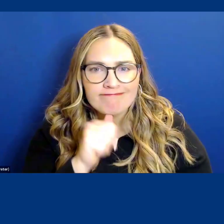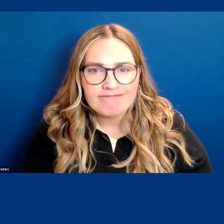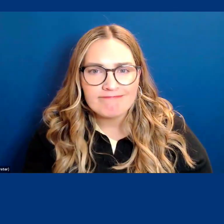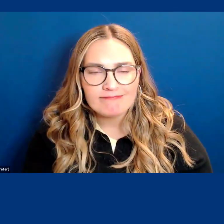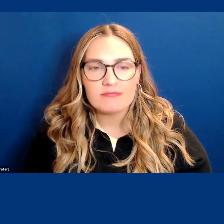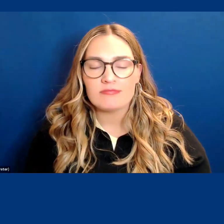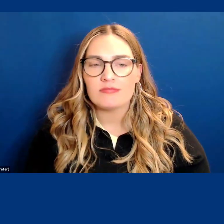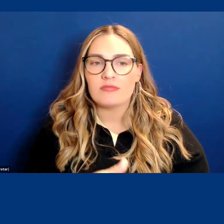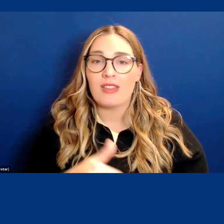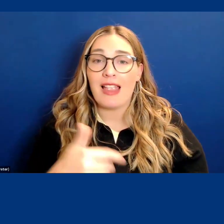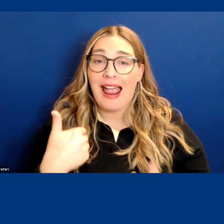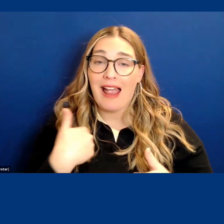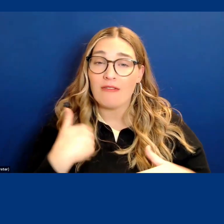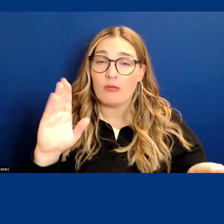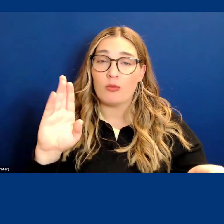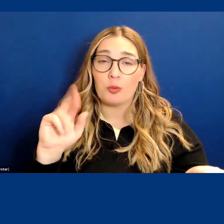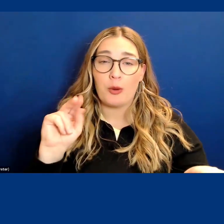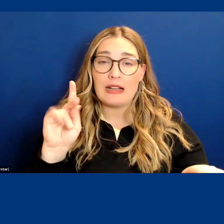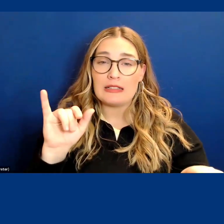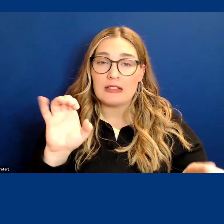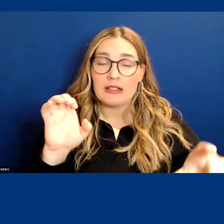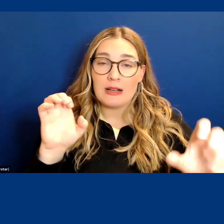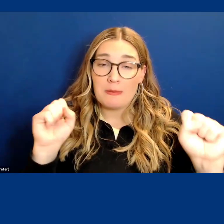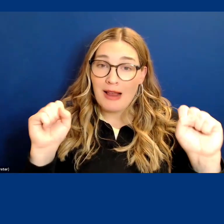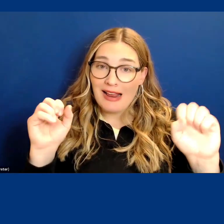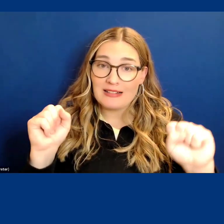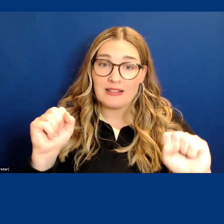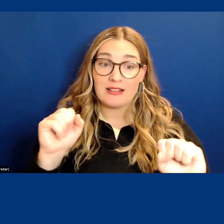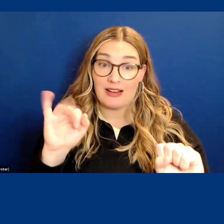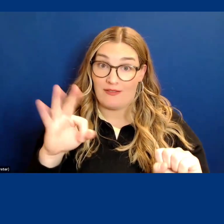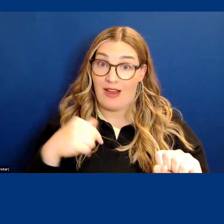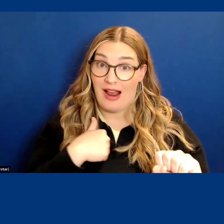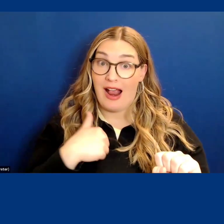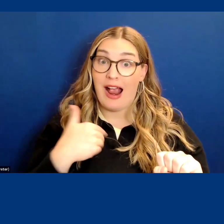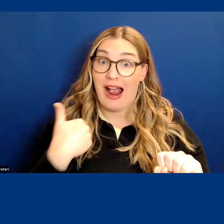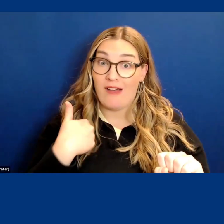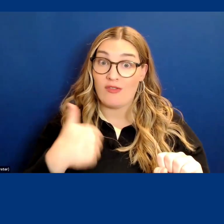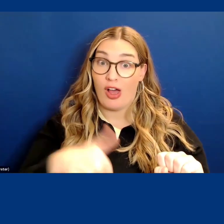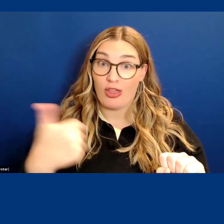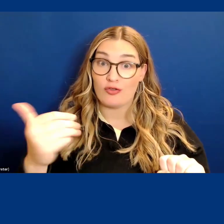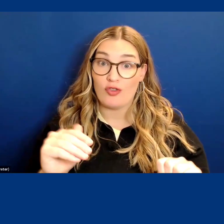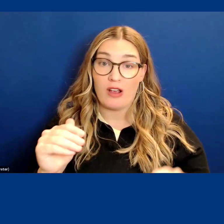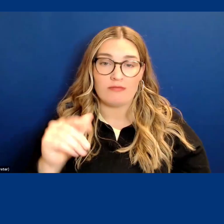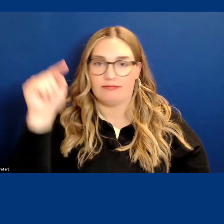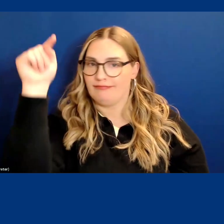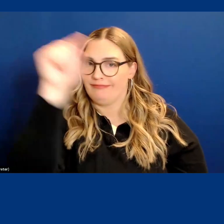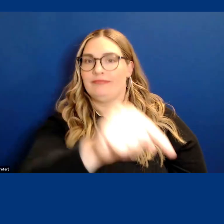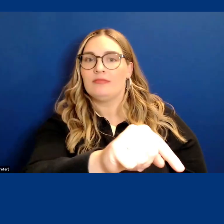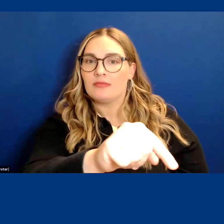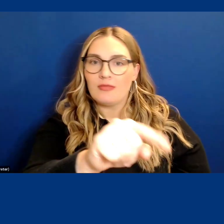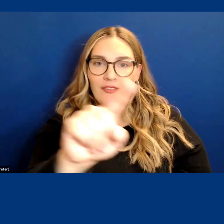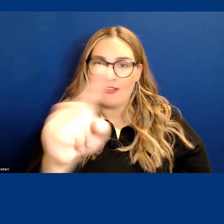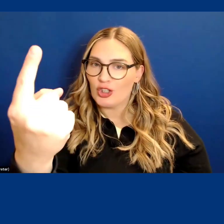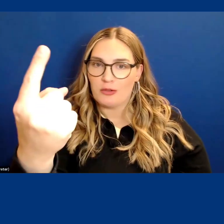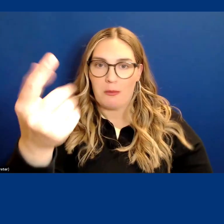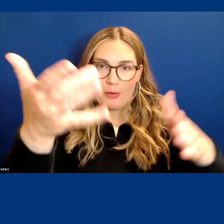her is amazing. If I ever do have another child she is the first person that I will text even though I